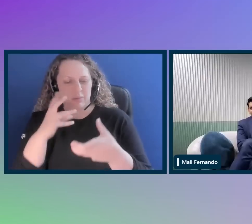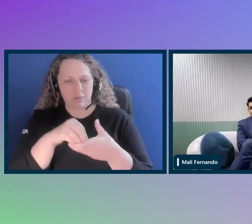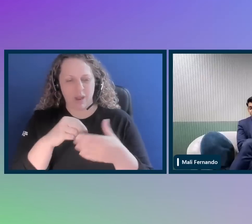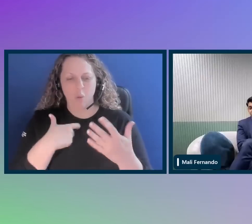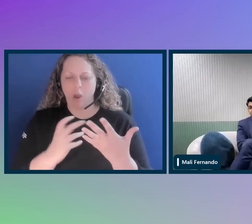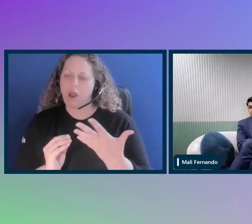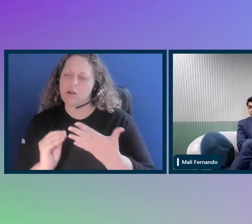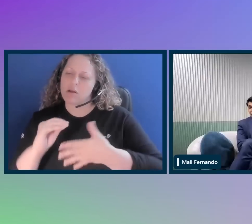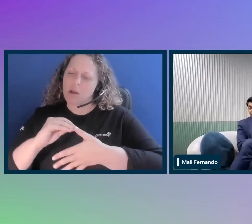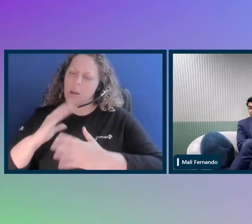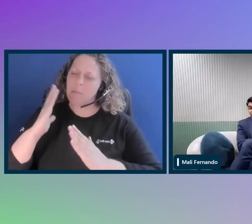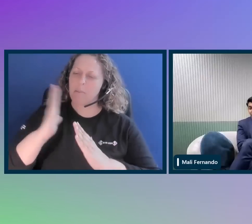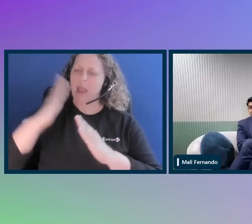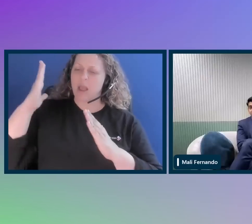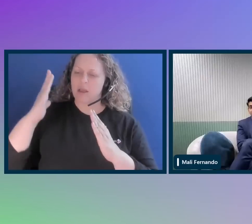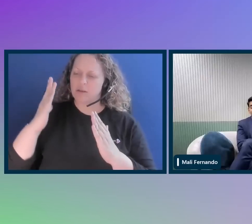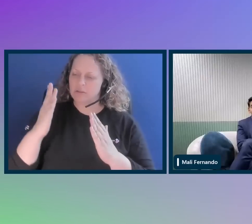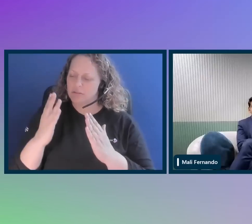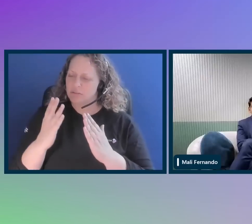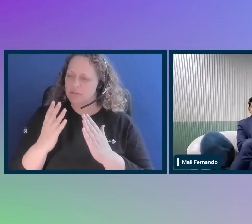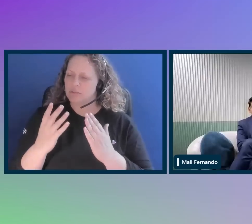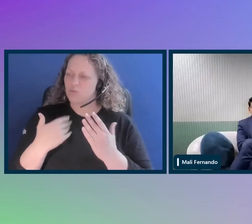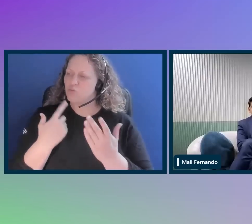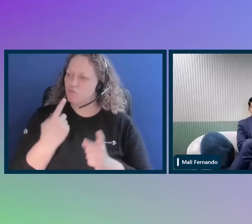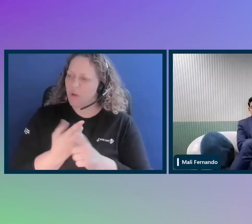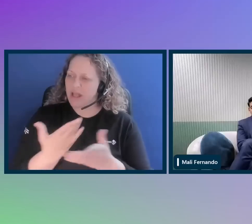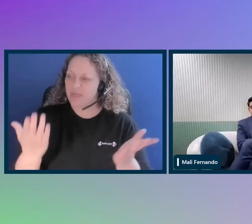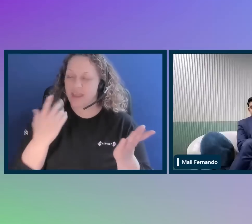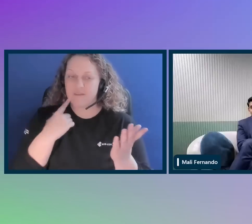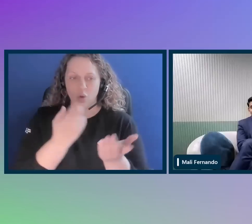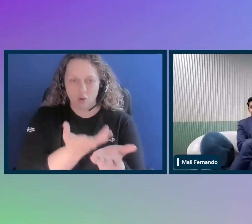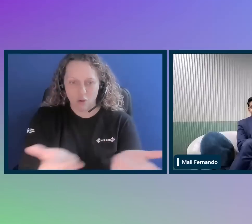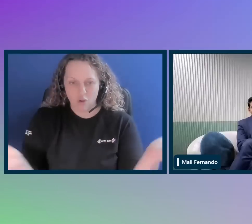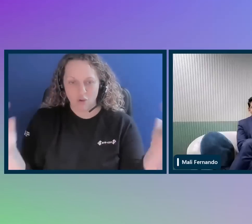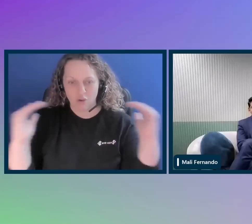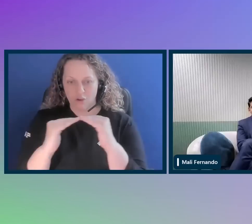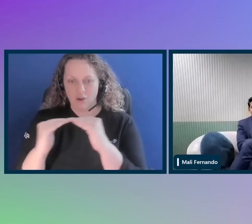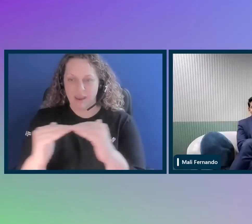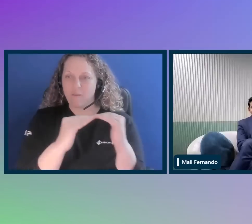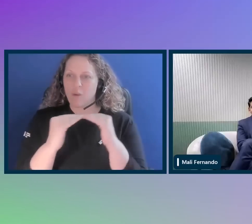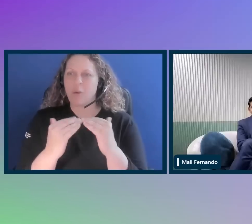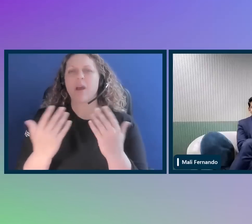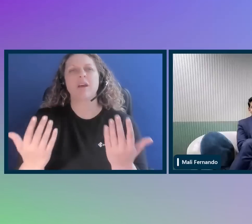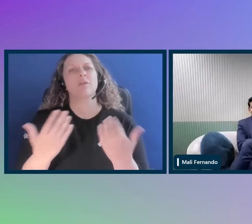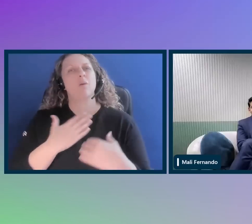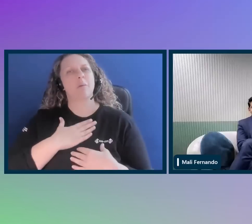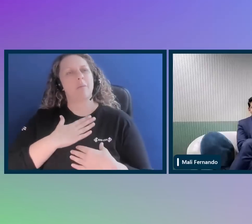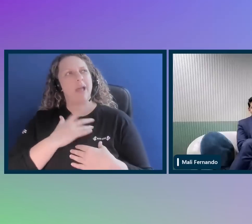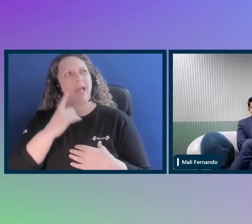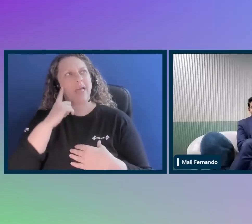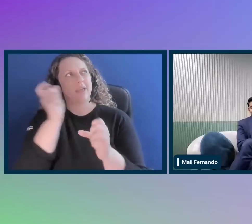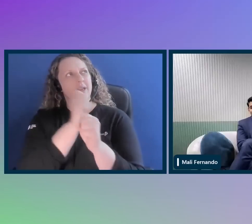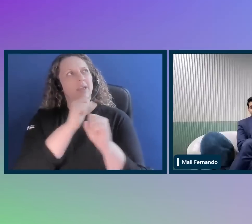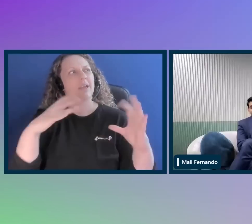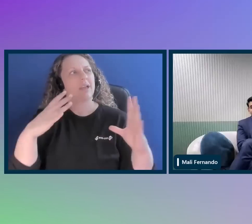How do we do the right thing by everyone? And I think the greatest pleasure I take